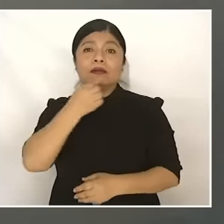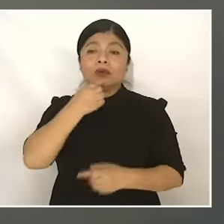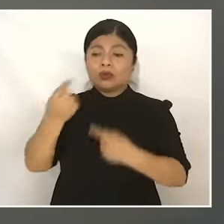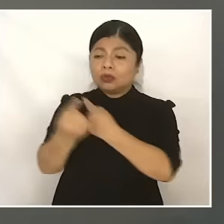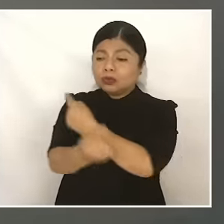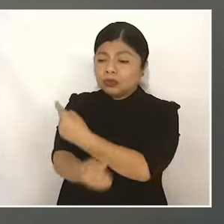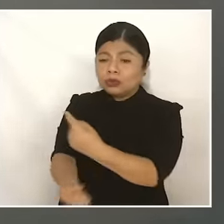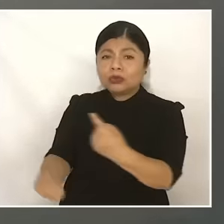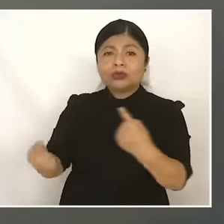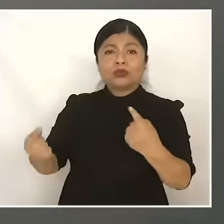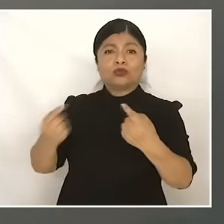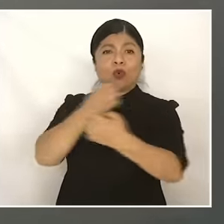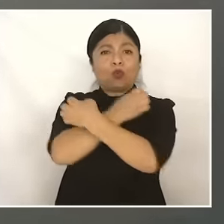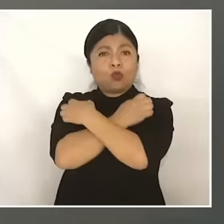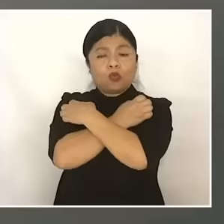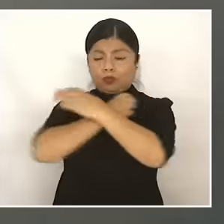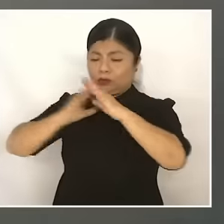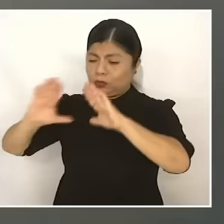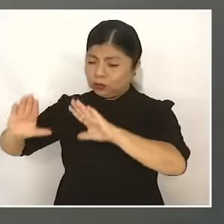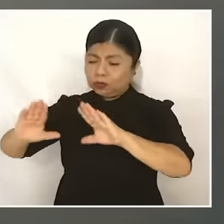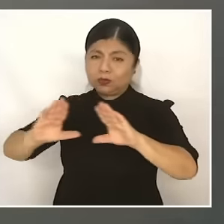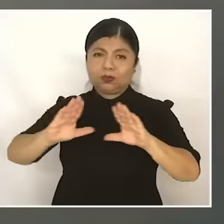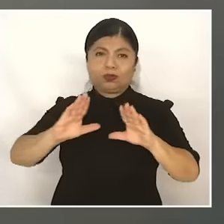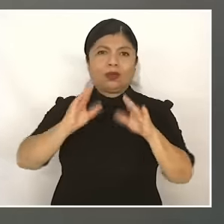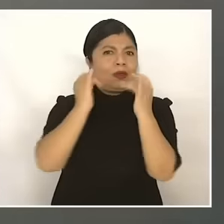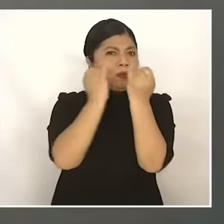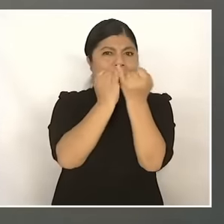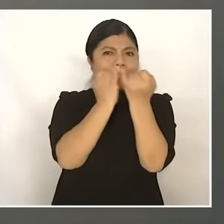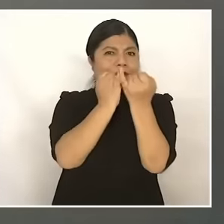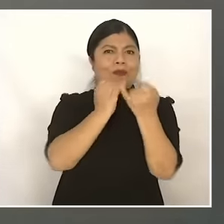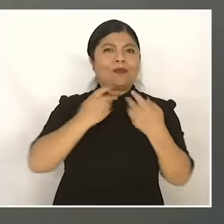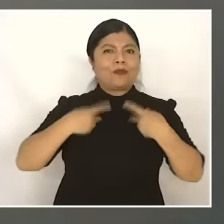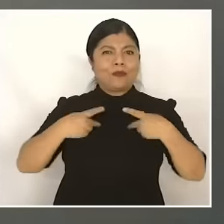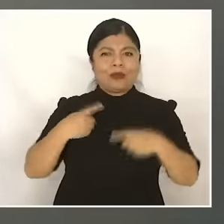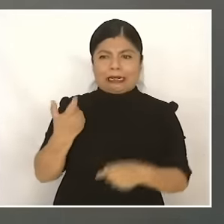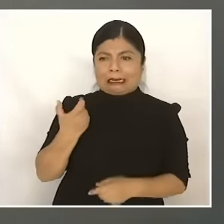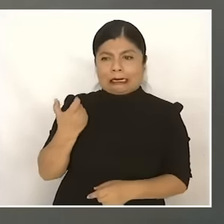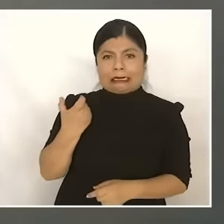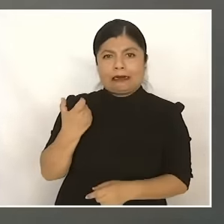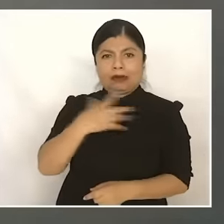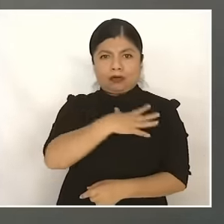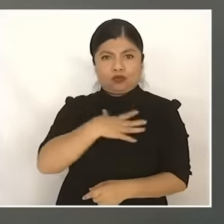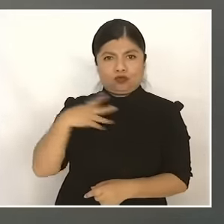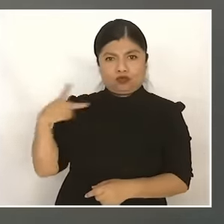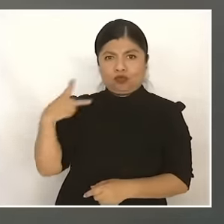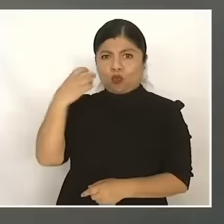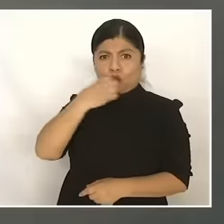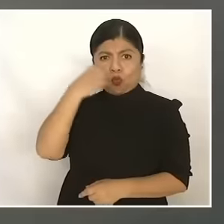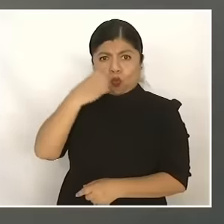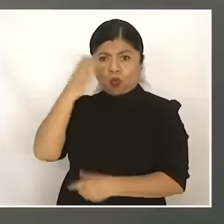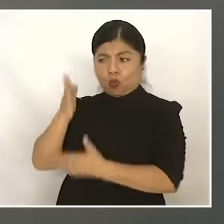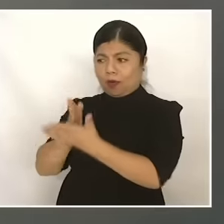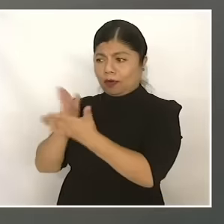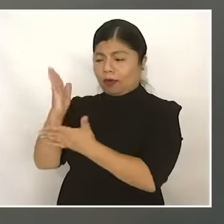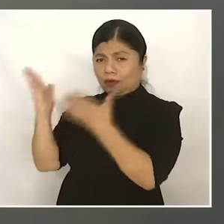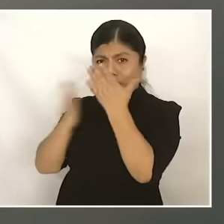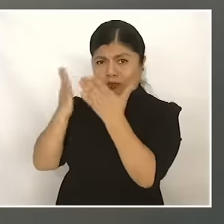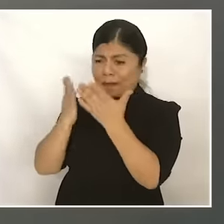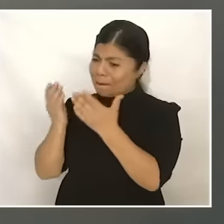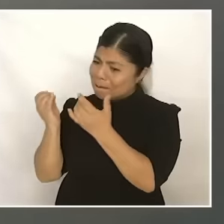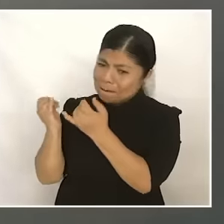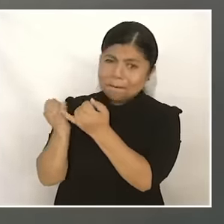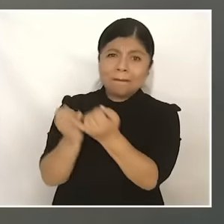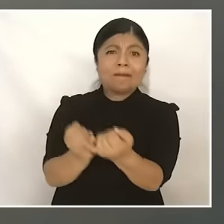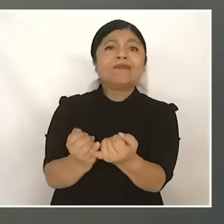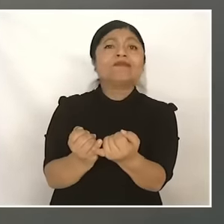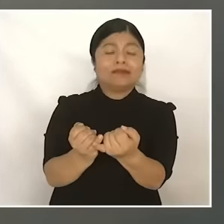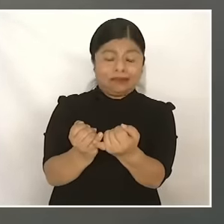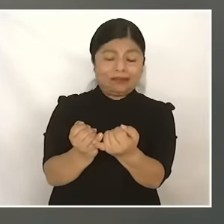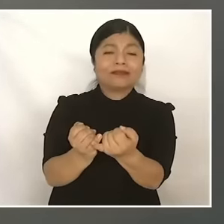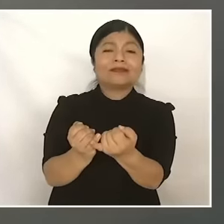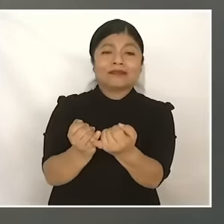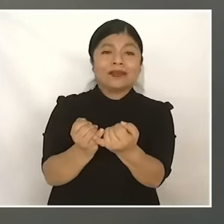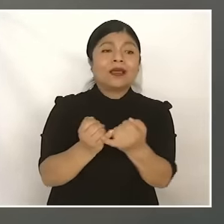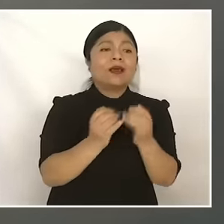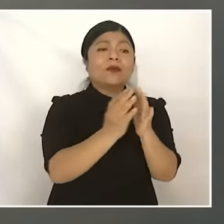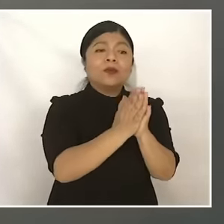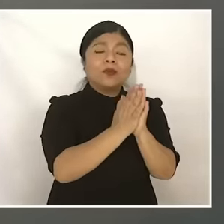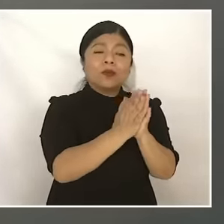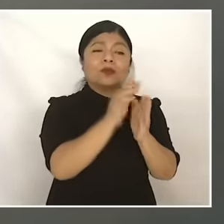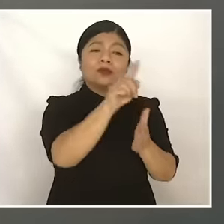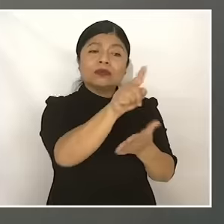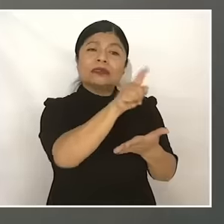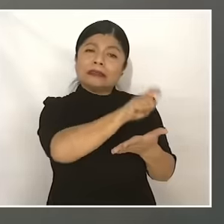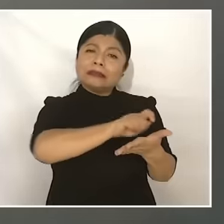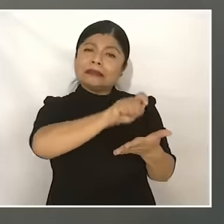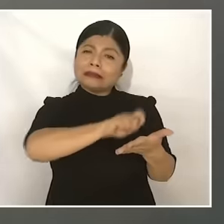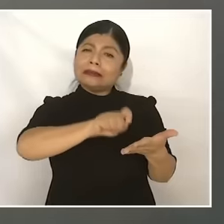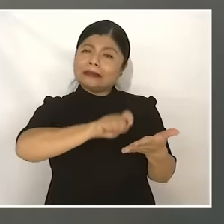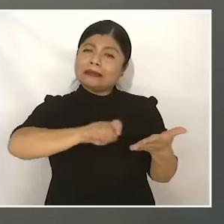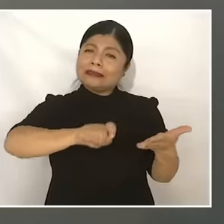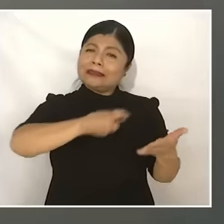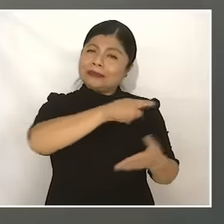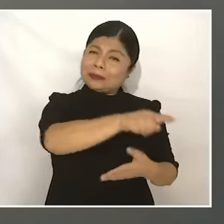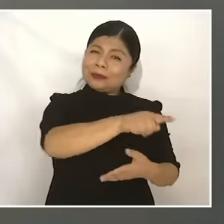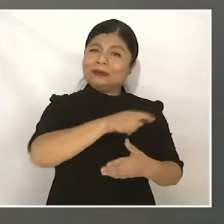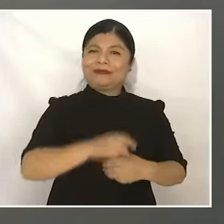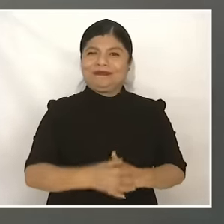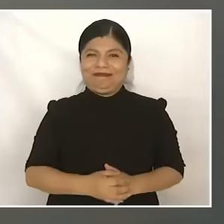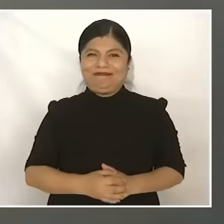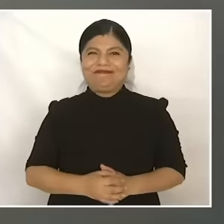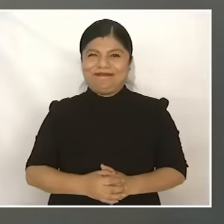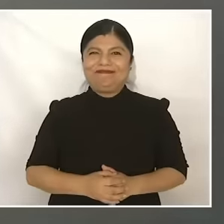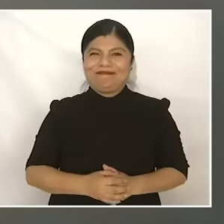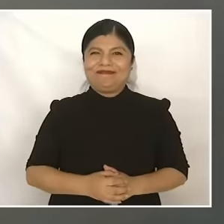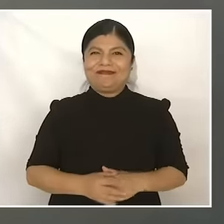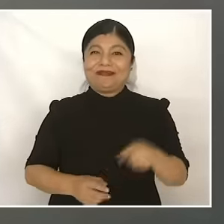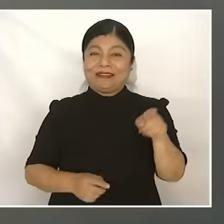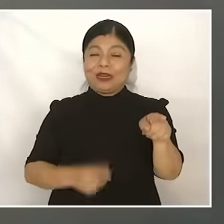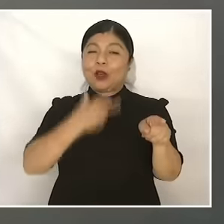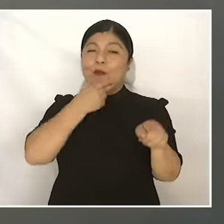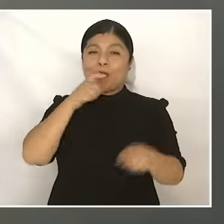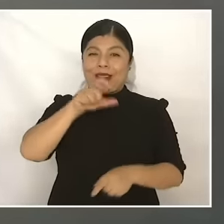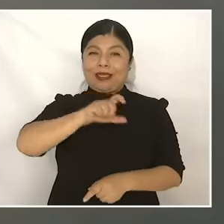landowner, but add what you consider, do it with your style. No, sir, I told you,